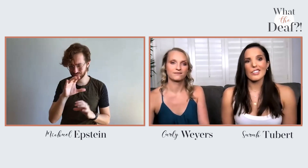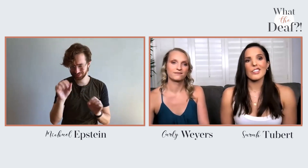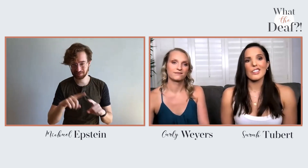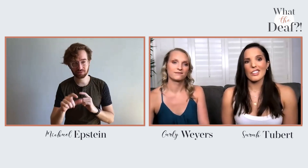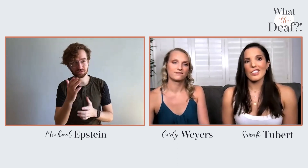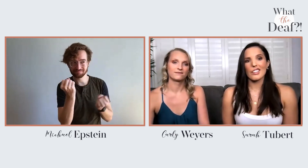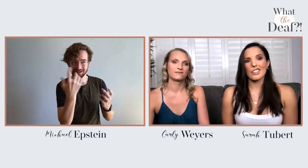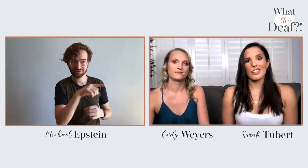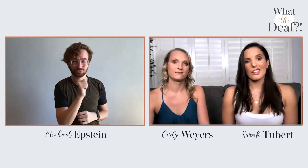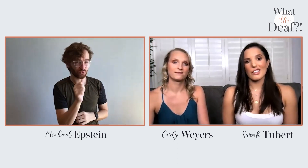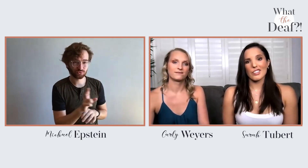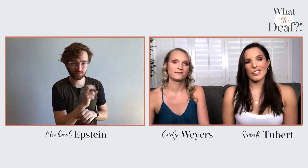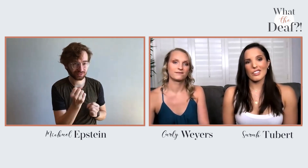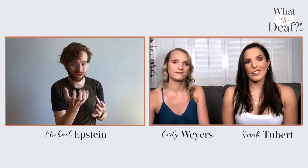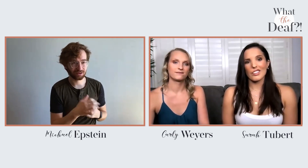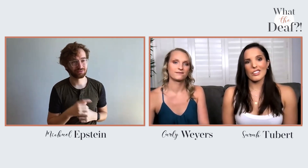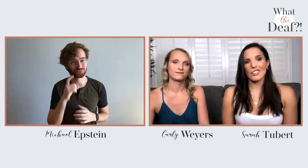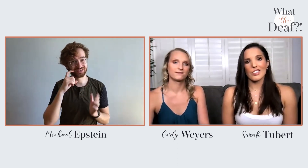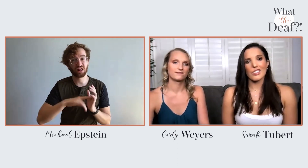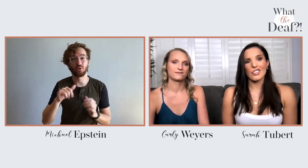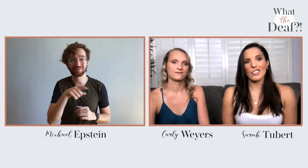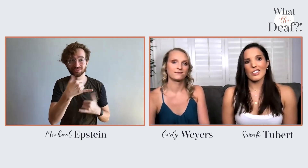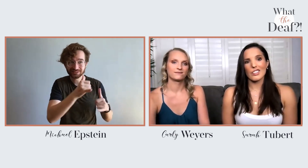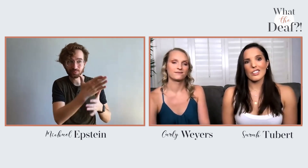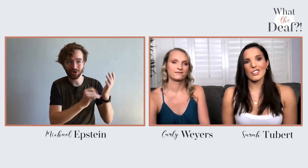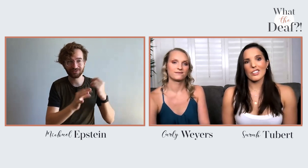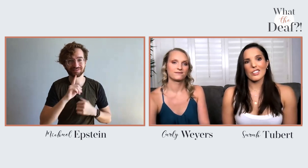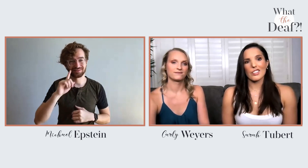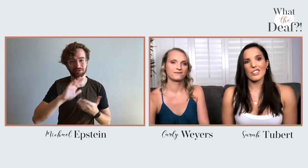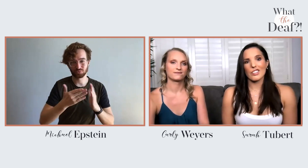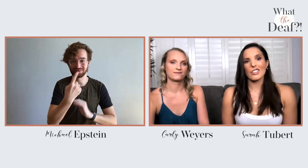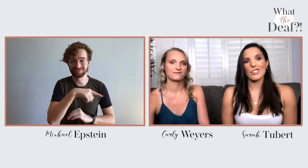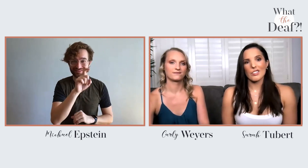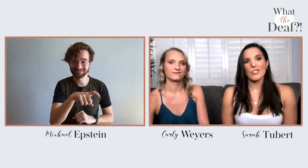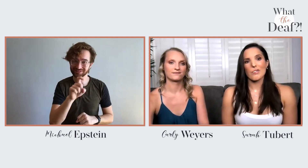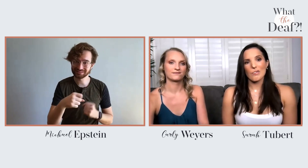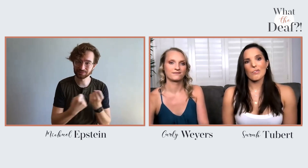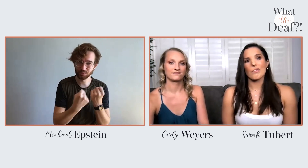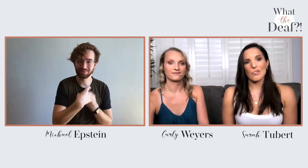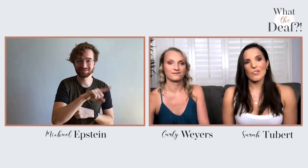who use sign, don't get me wrong, but there are many who don't. And we need to acknowledge that those people are still very much a part of our community